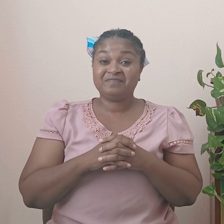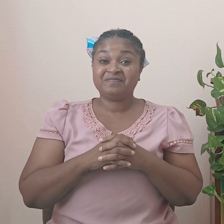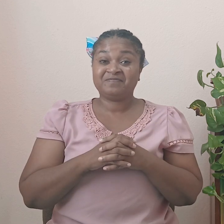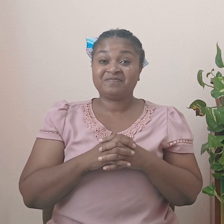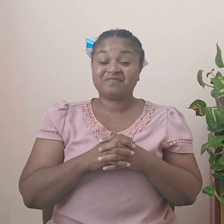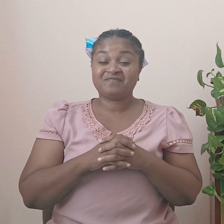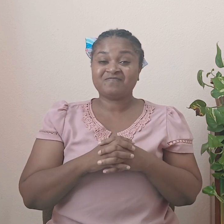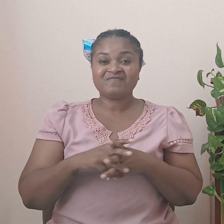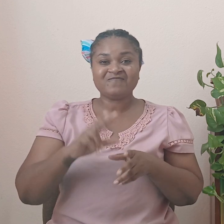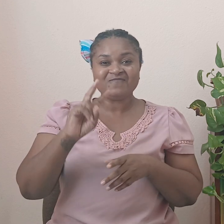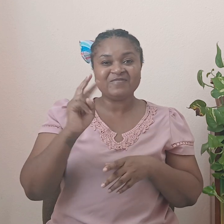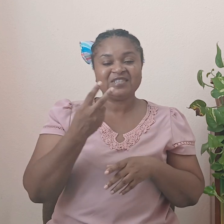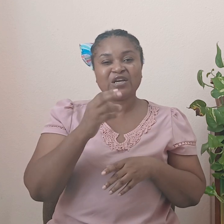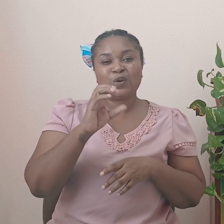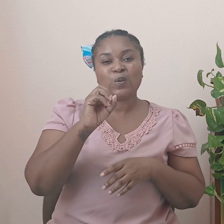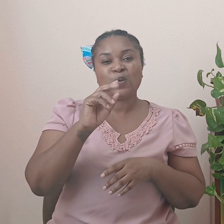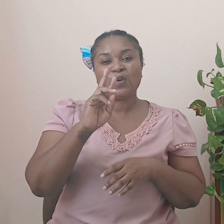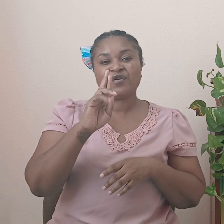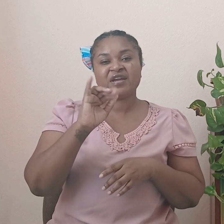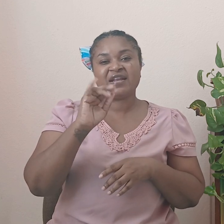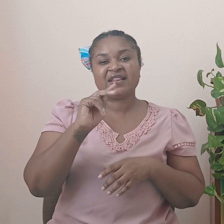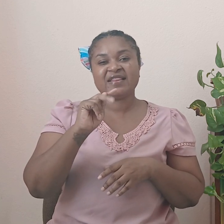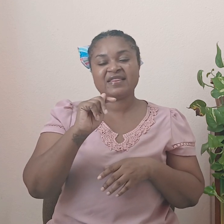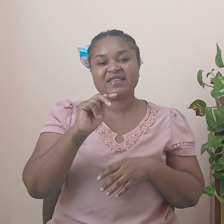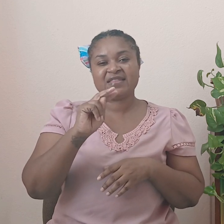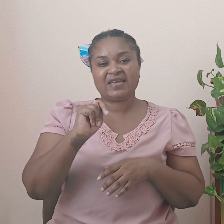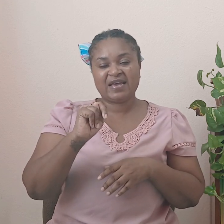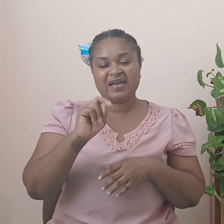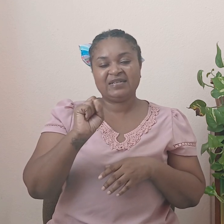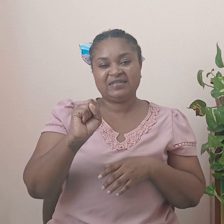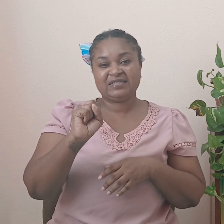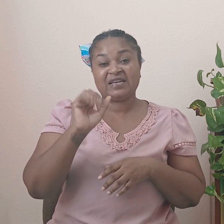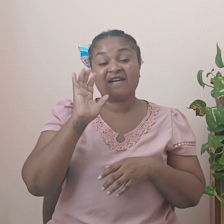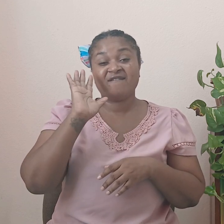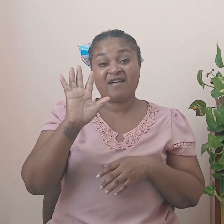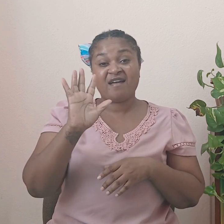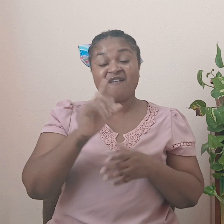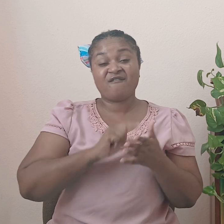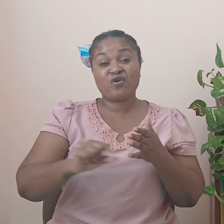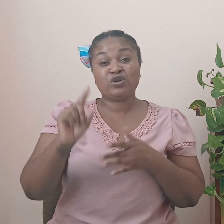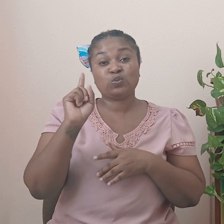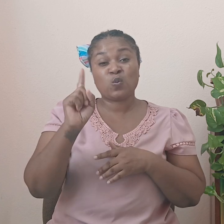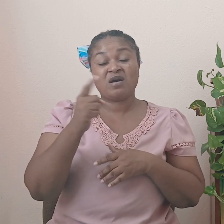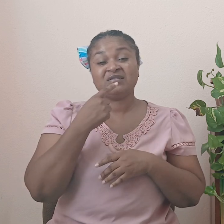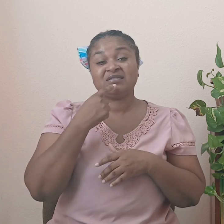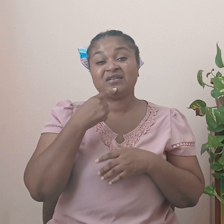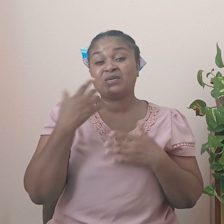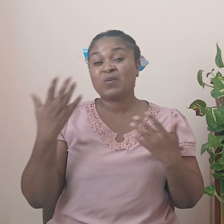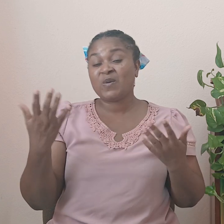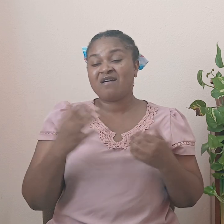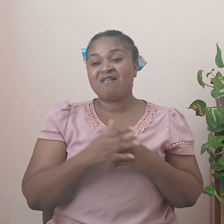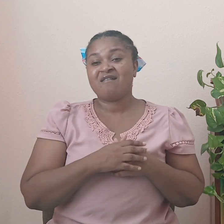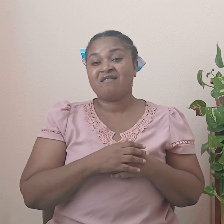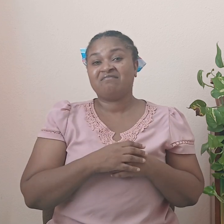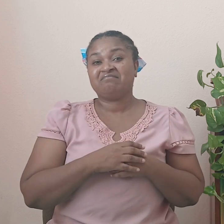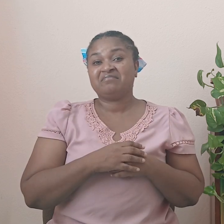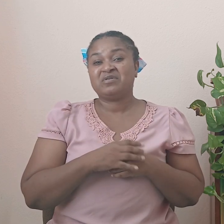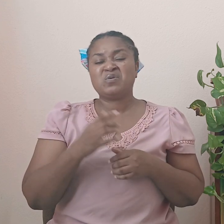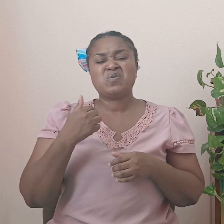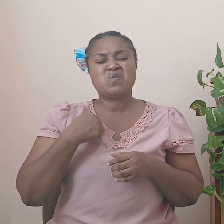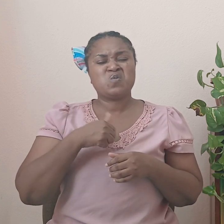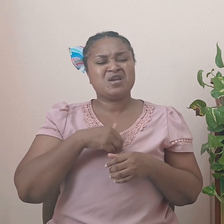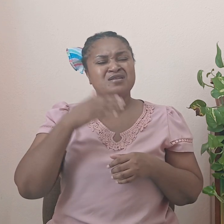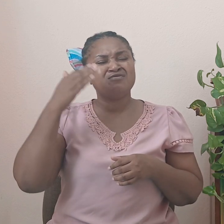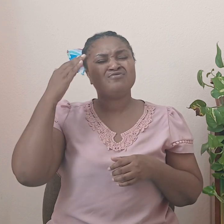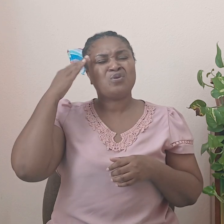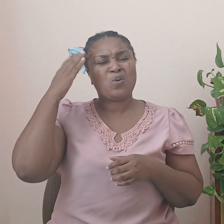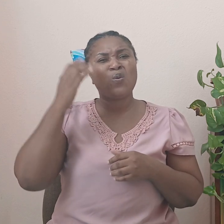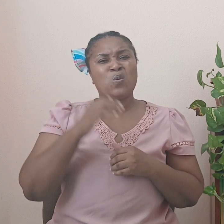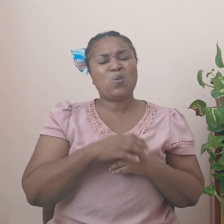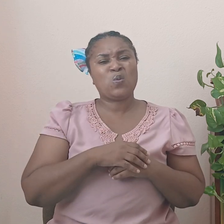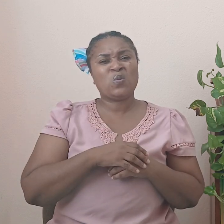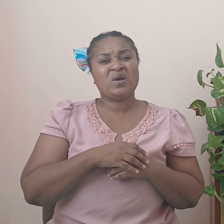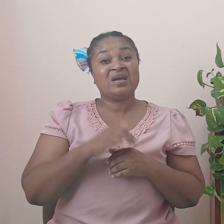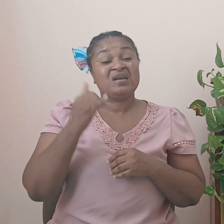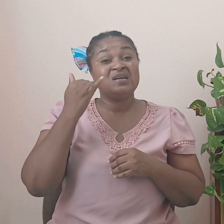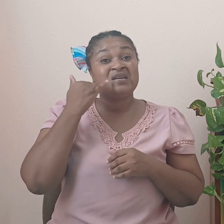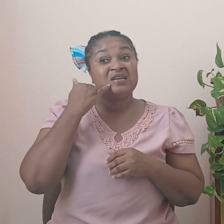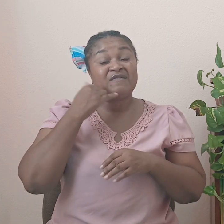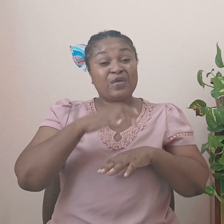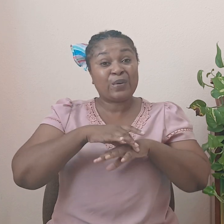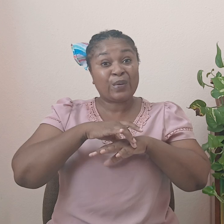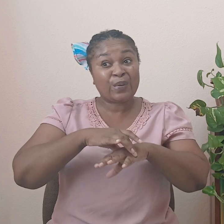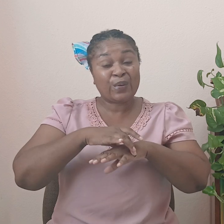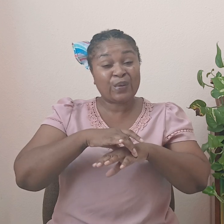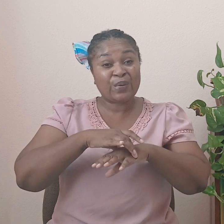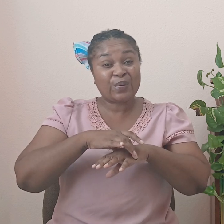2 Corinthians 5:1New International Version “5 For we know that if the earthly tent we live in is